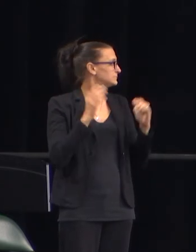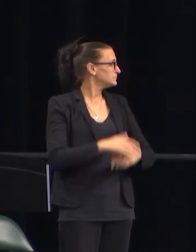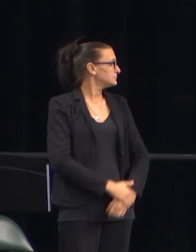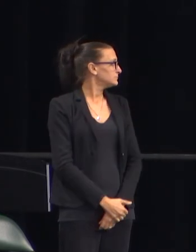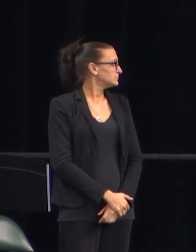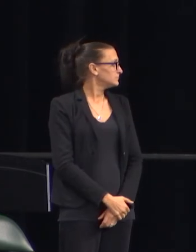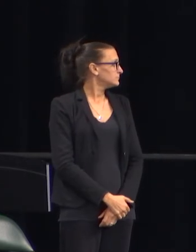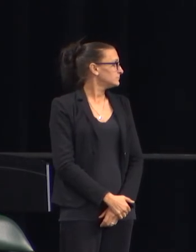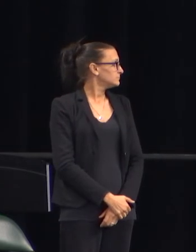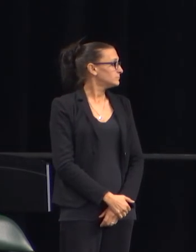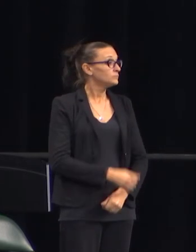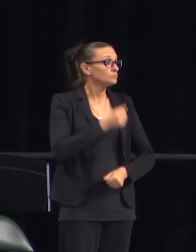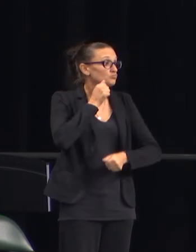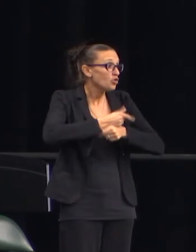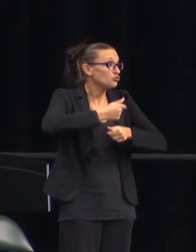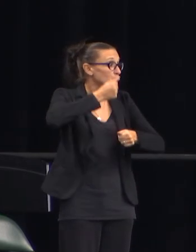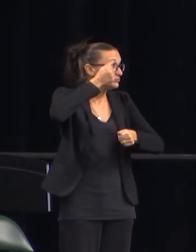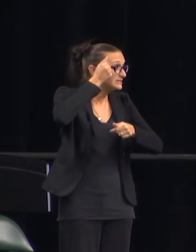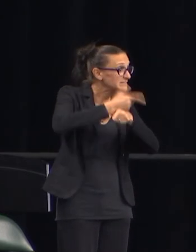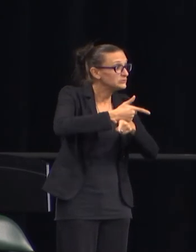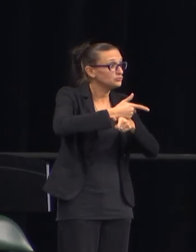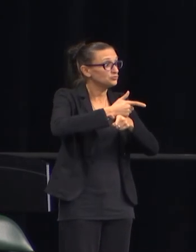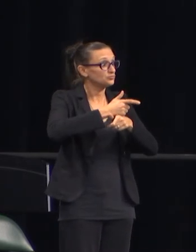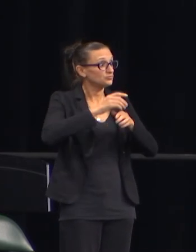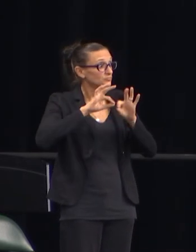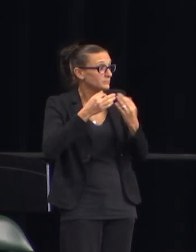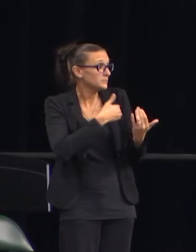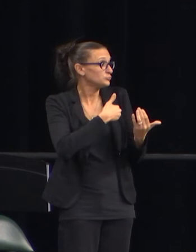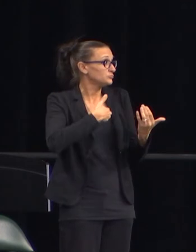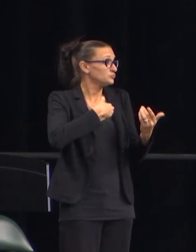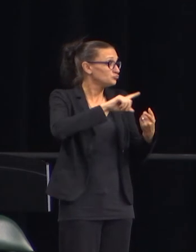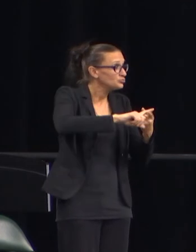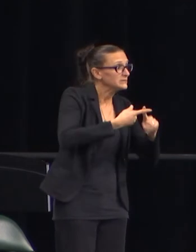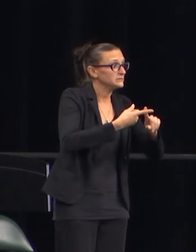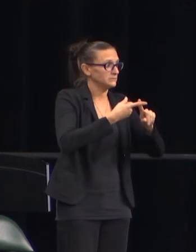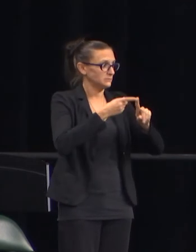Could the brothers, sisters, and relatives, and friends of the graduates, please stand?